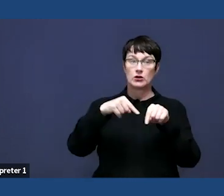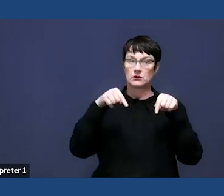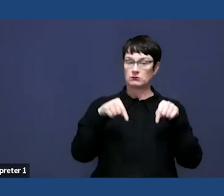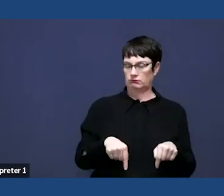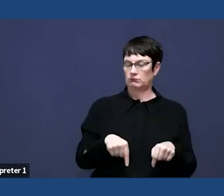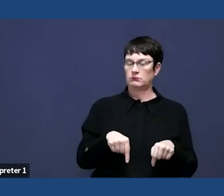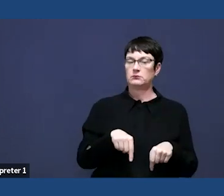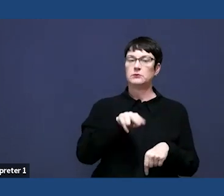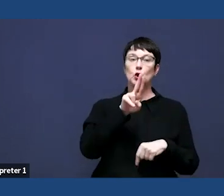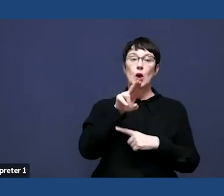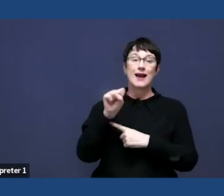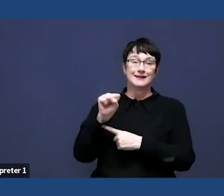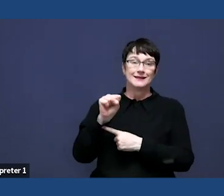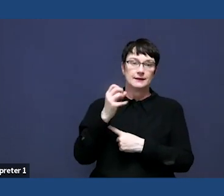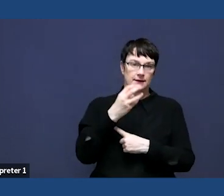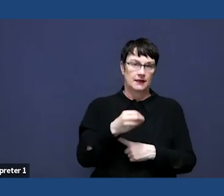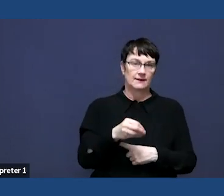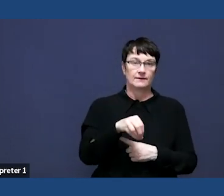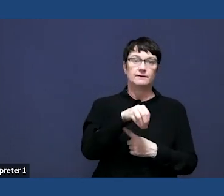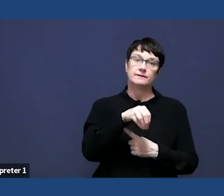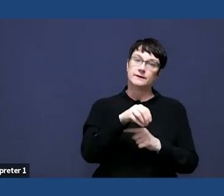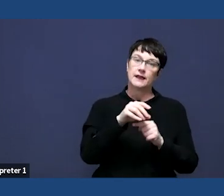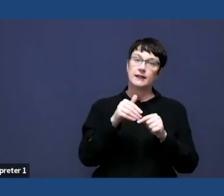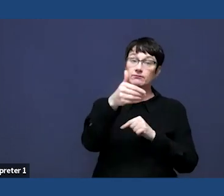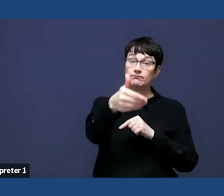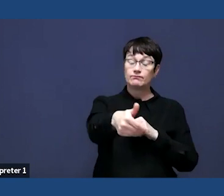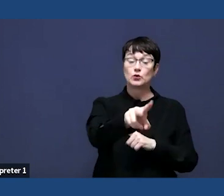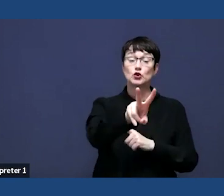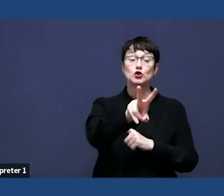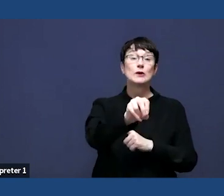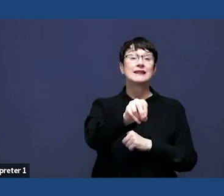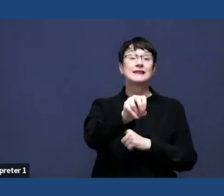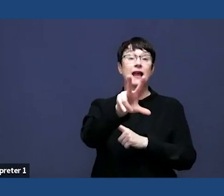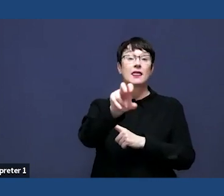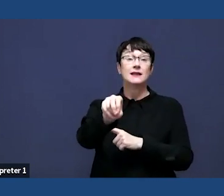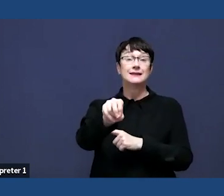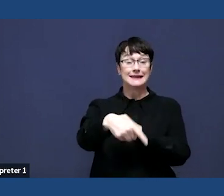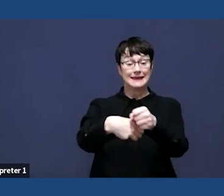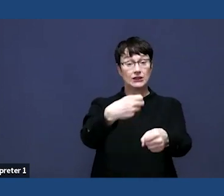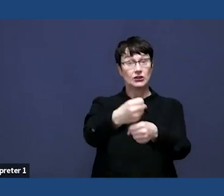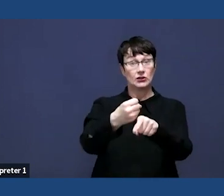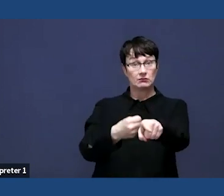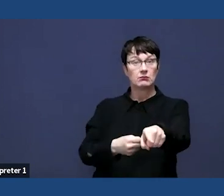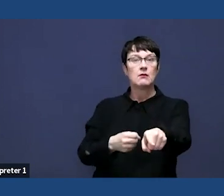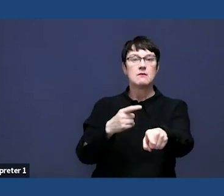Actually it will be the only segment that will grow in terms of percentage of worker's participation.